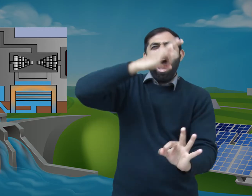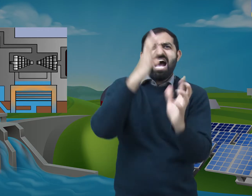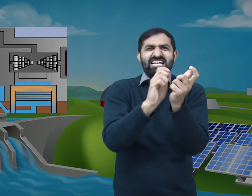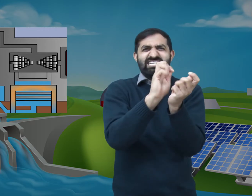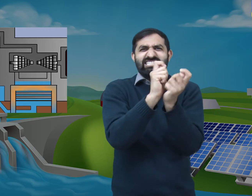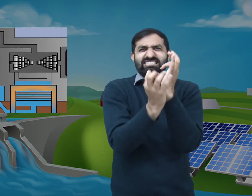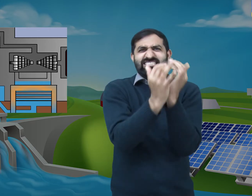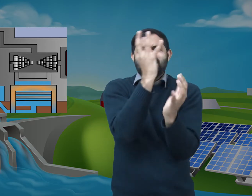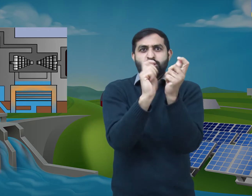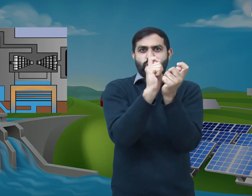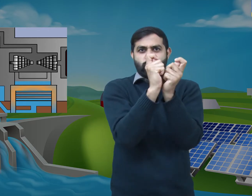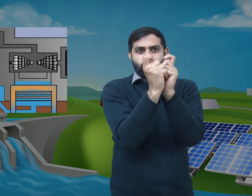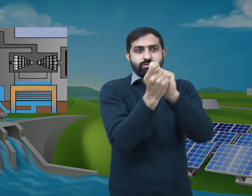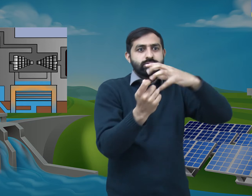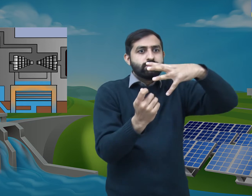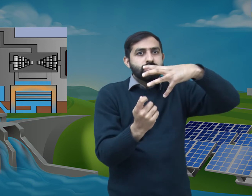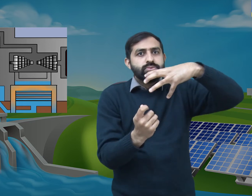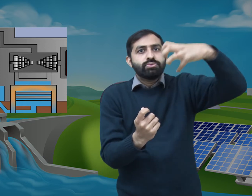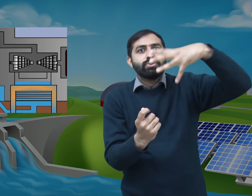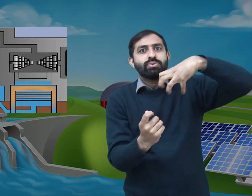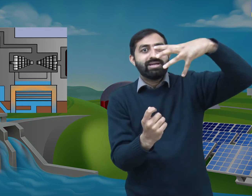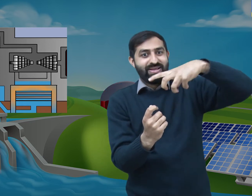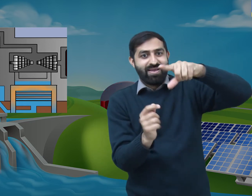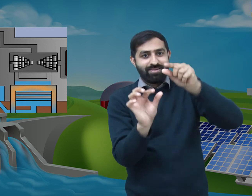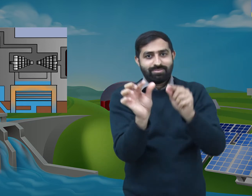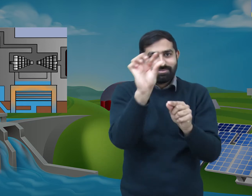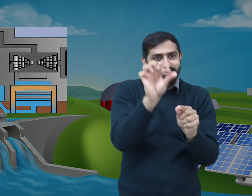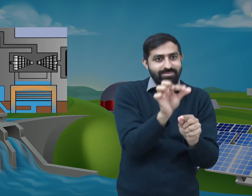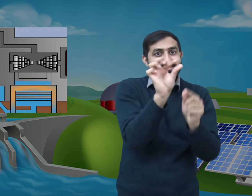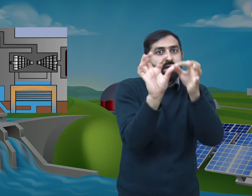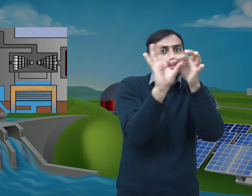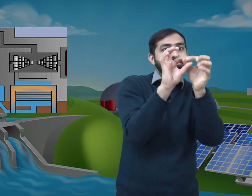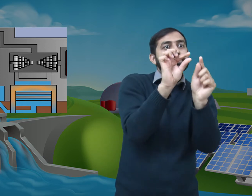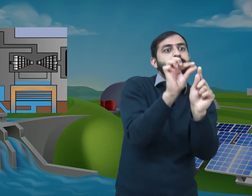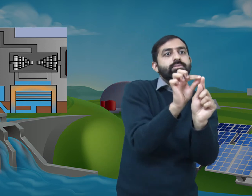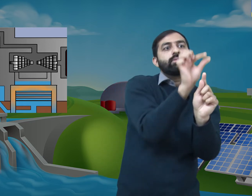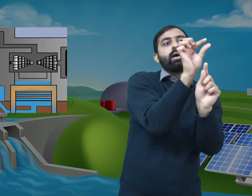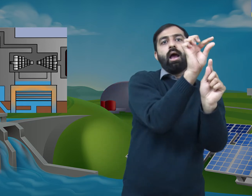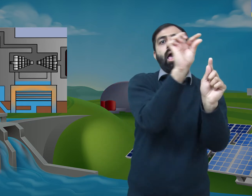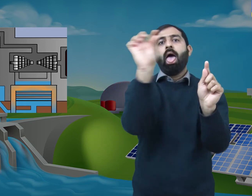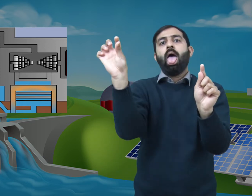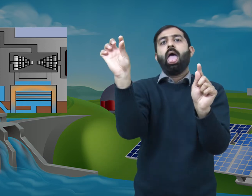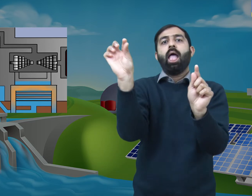Now the steam is stored and then take to high pressure